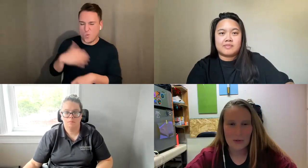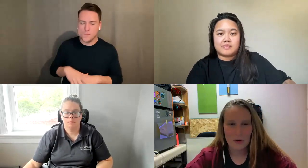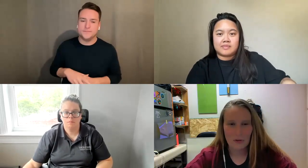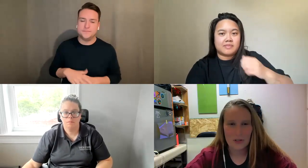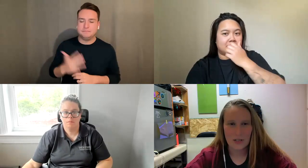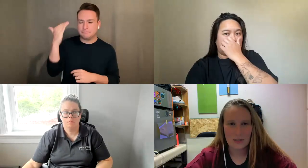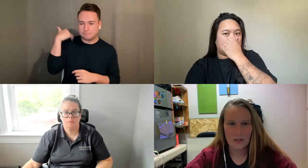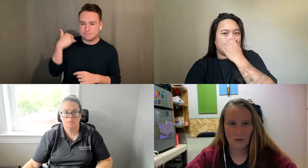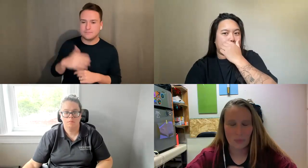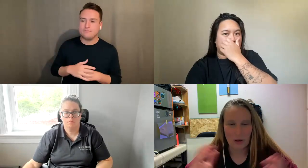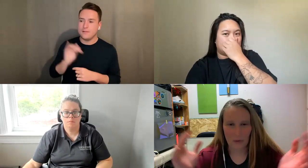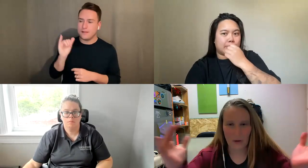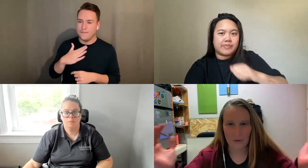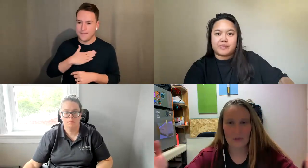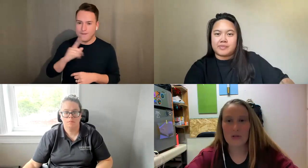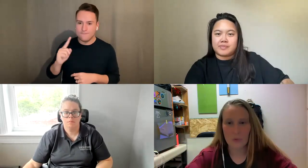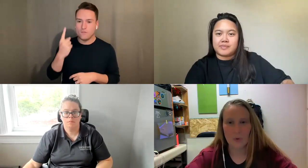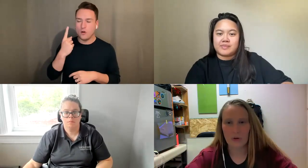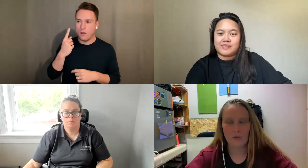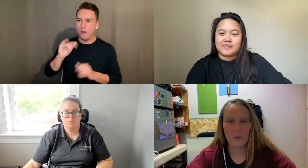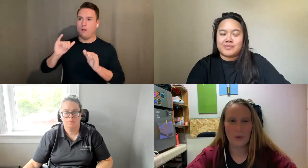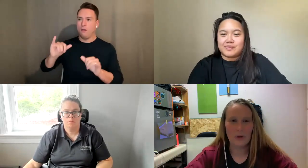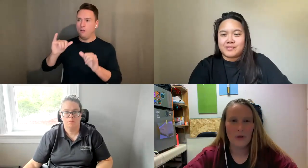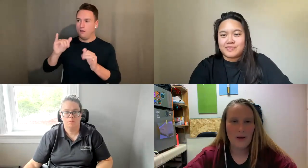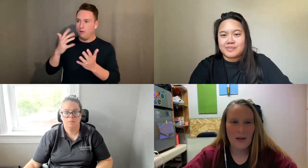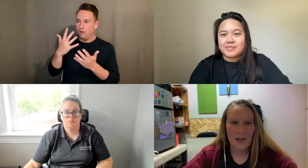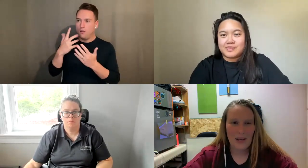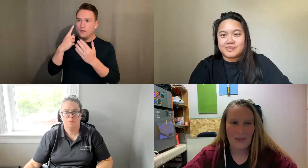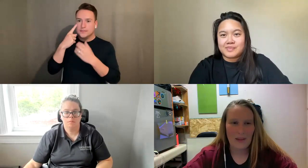And that was my first taste of being around supportive people.